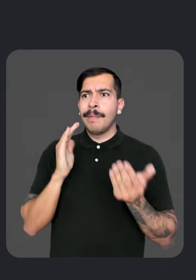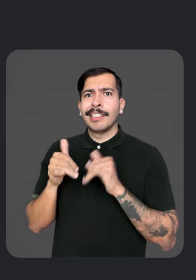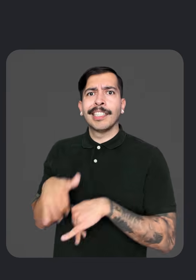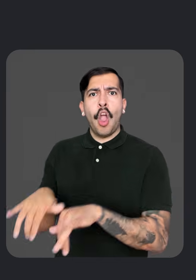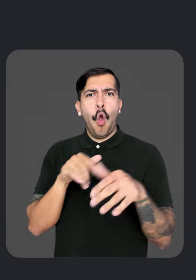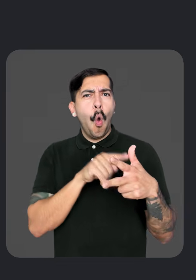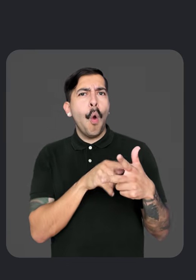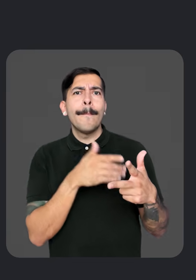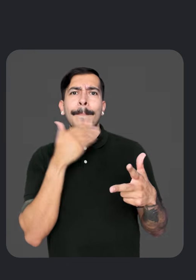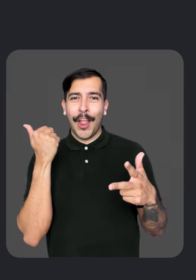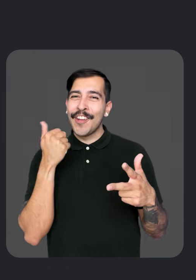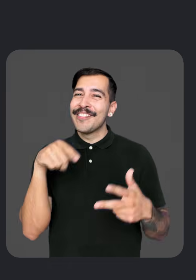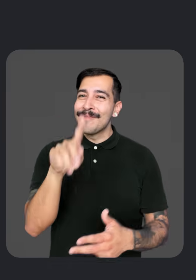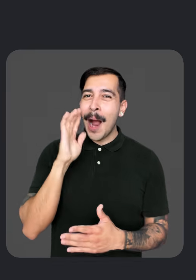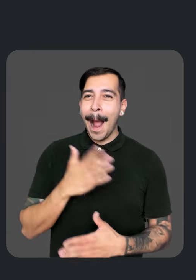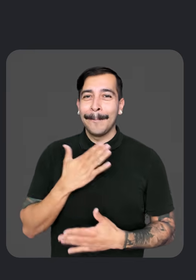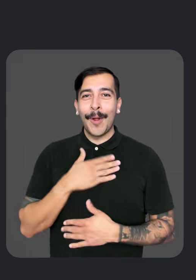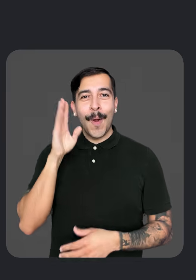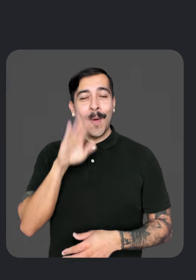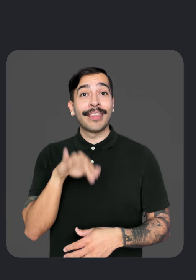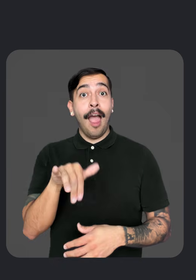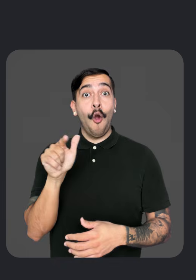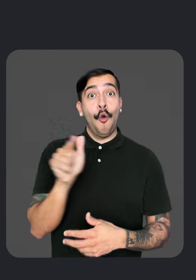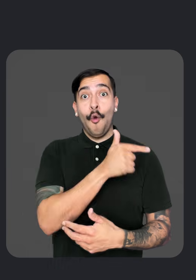than standard navigation, will be happy to know that the order of the